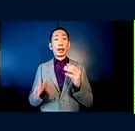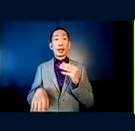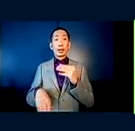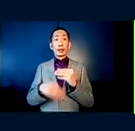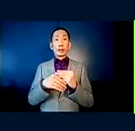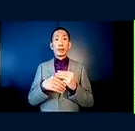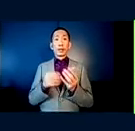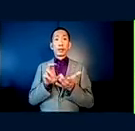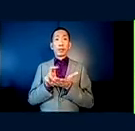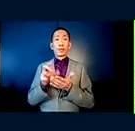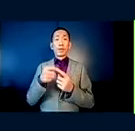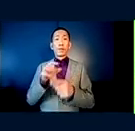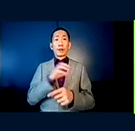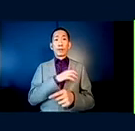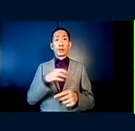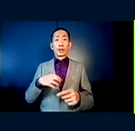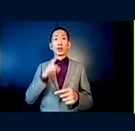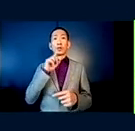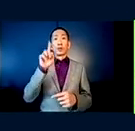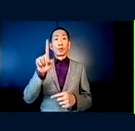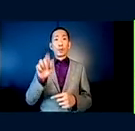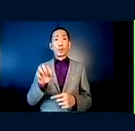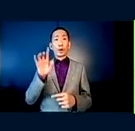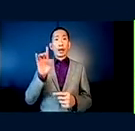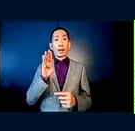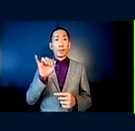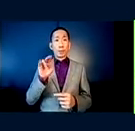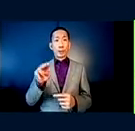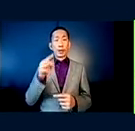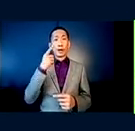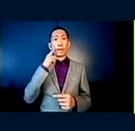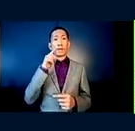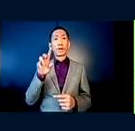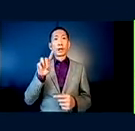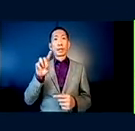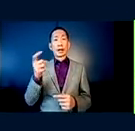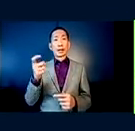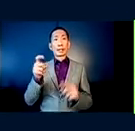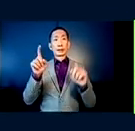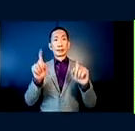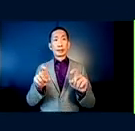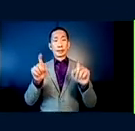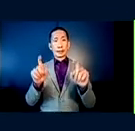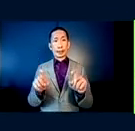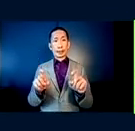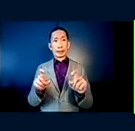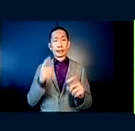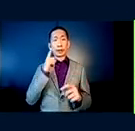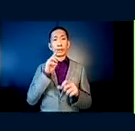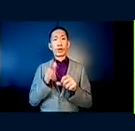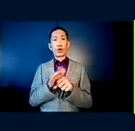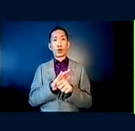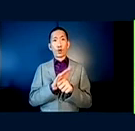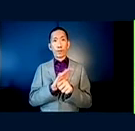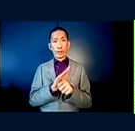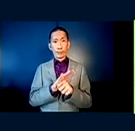ONE OF THE MAJOR SUPPLEMENTAL APPROPRIATIONS FROM CONGRESS WAS $1.8 BILLION FOR DIAGNOSTIC